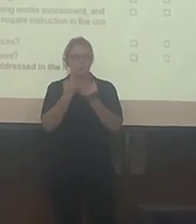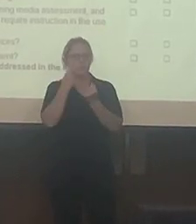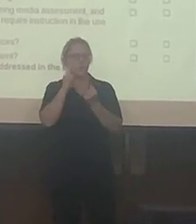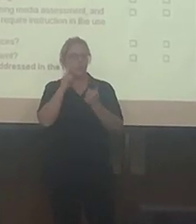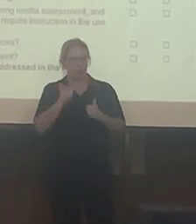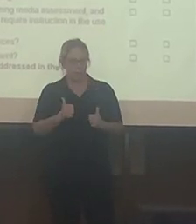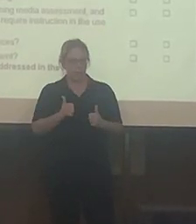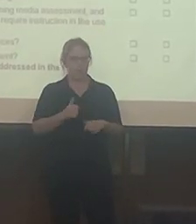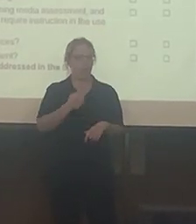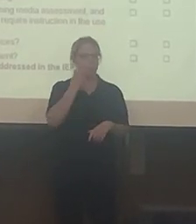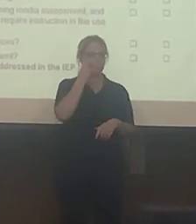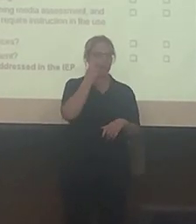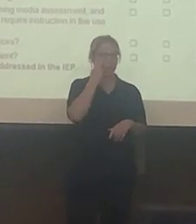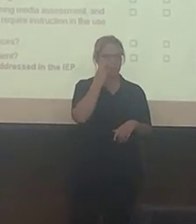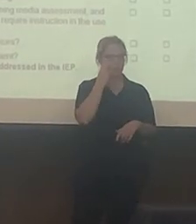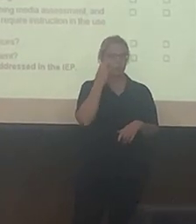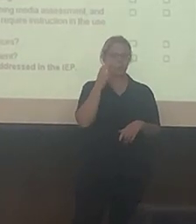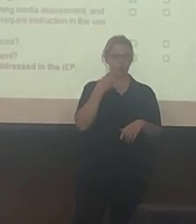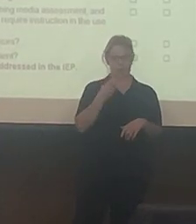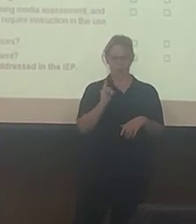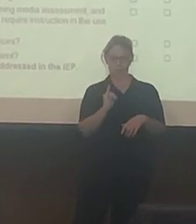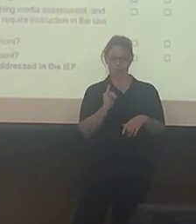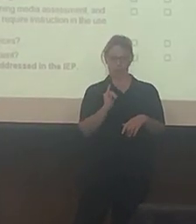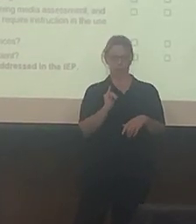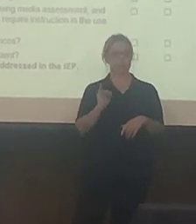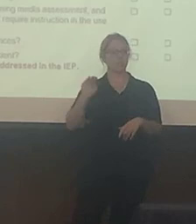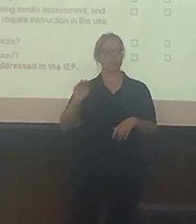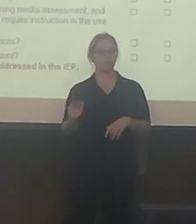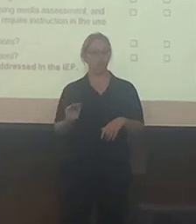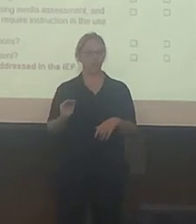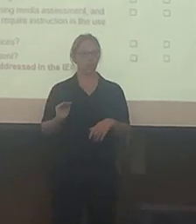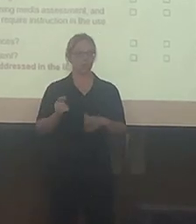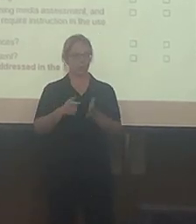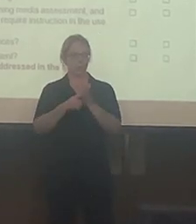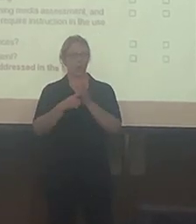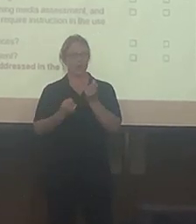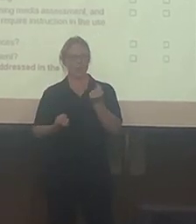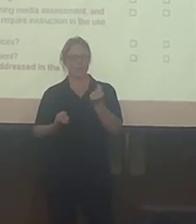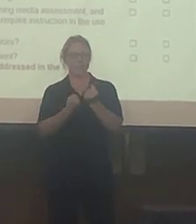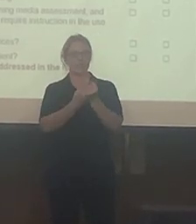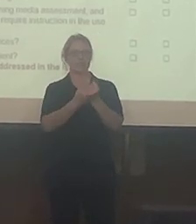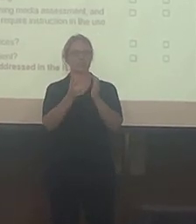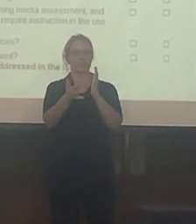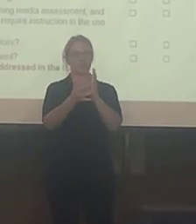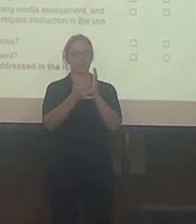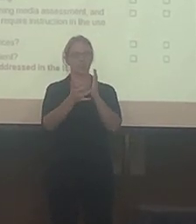blind or visually impaired does the child require assistive technology devices or services say your